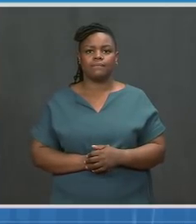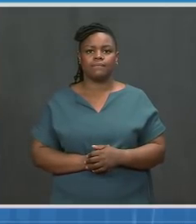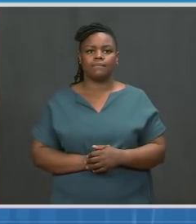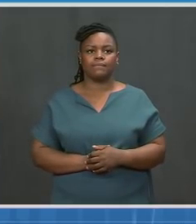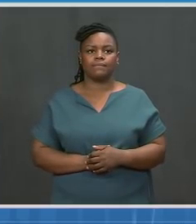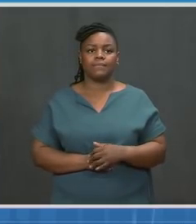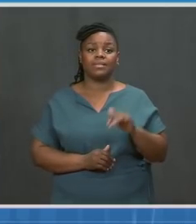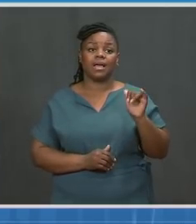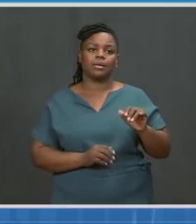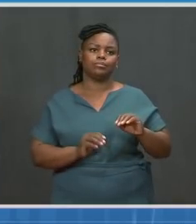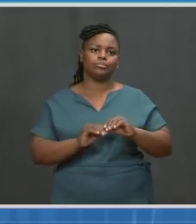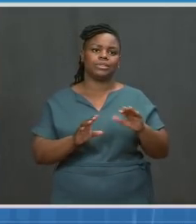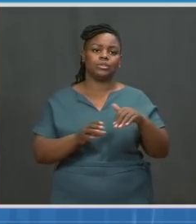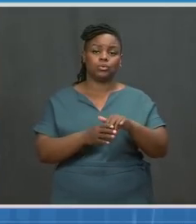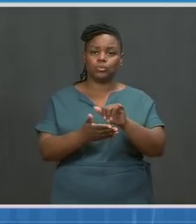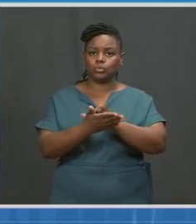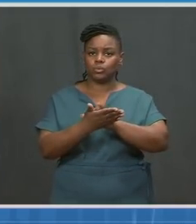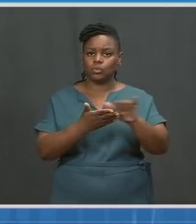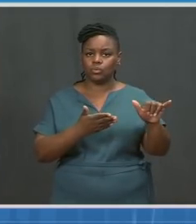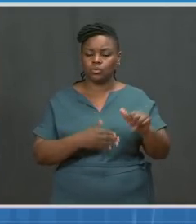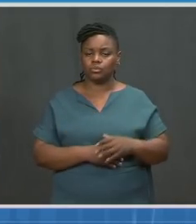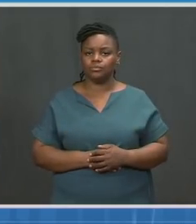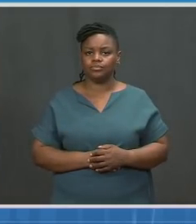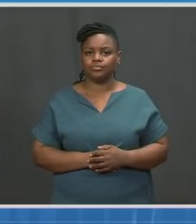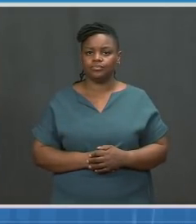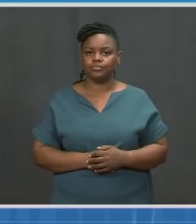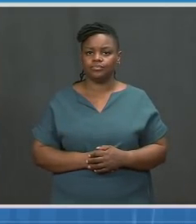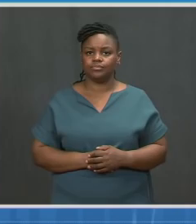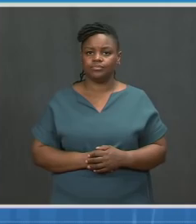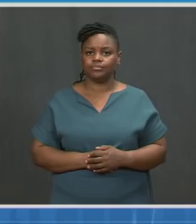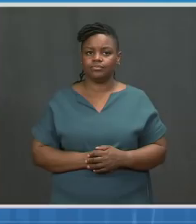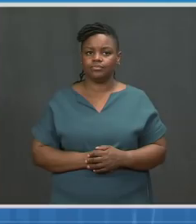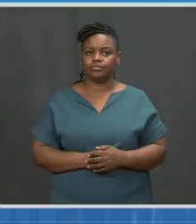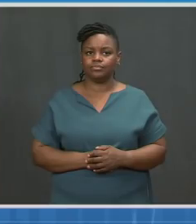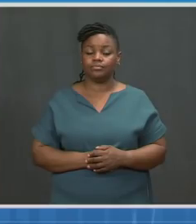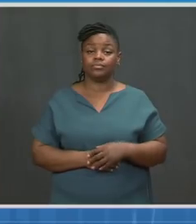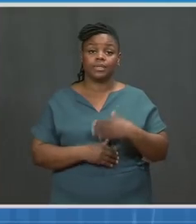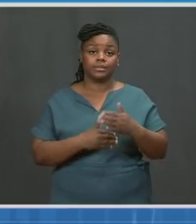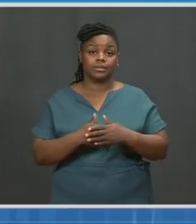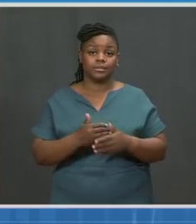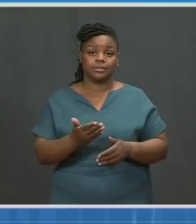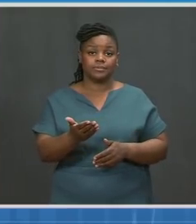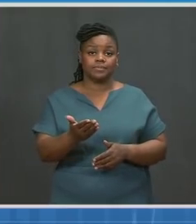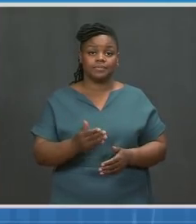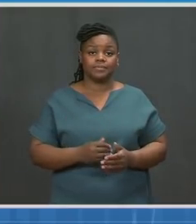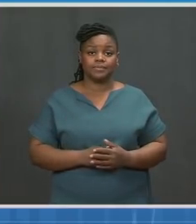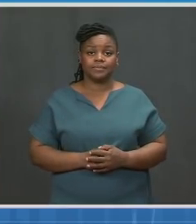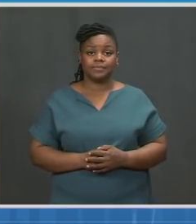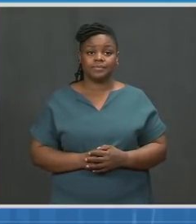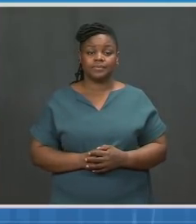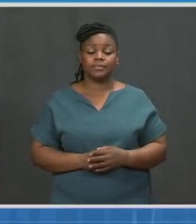in the New York City metropolitan area. Next slide. Here, too, we rely on in vitro data